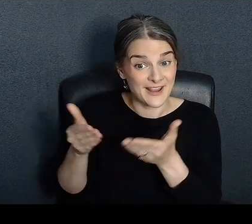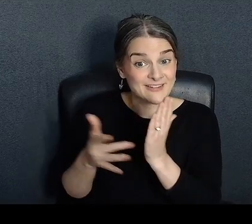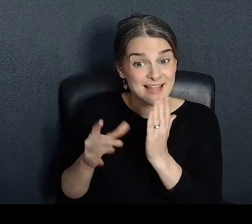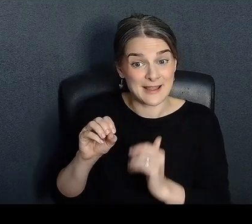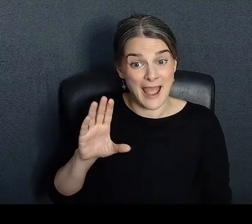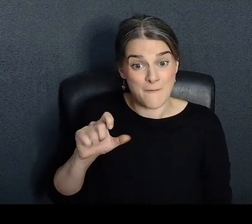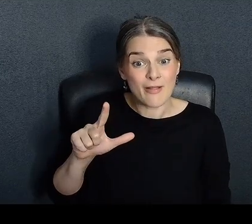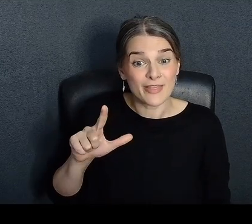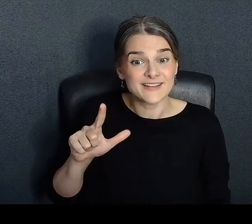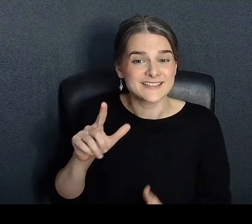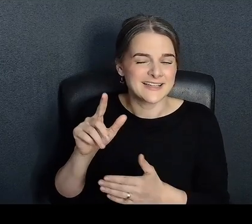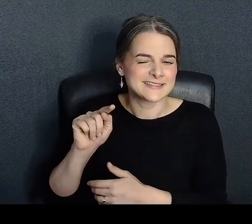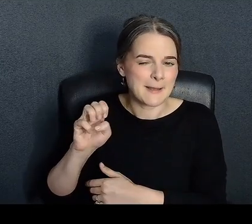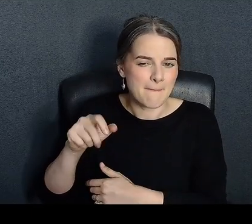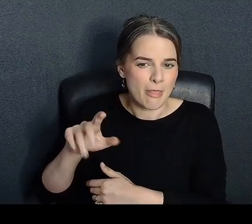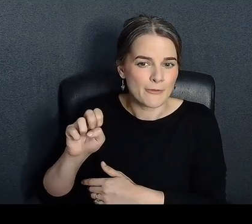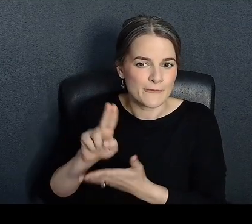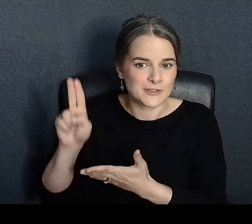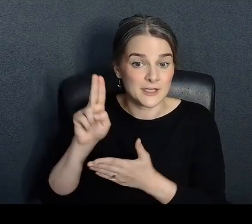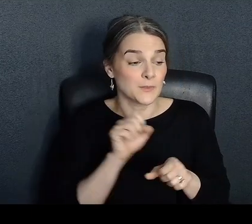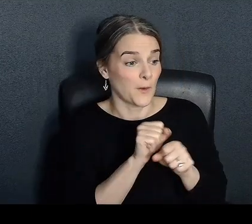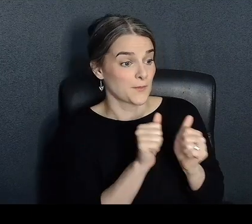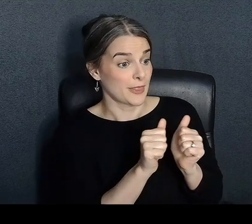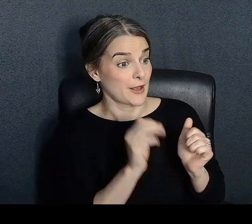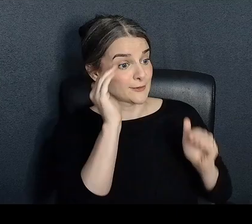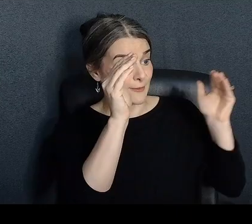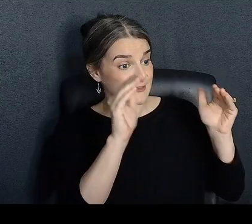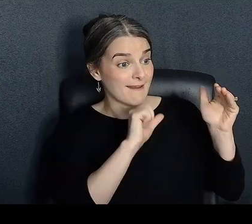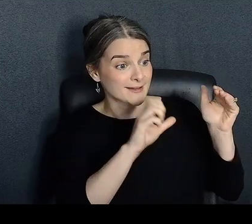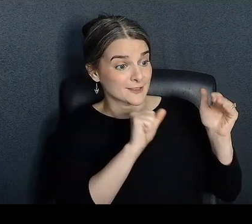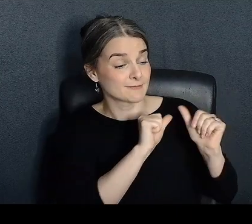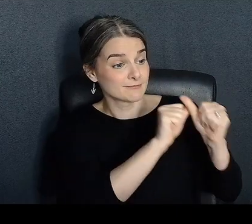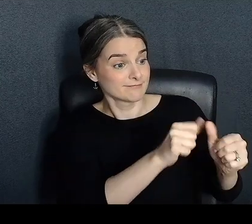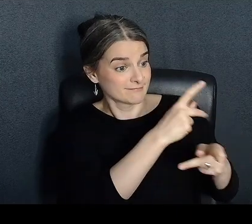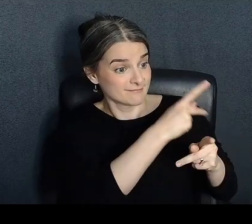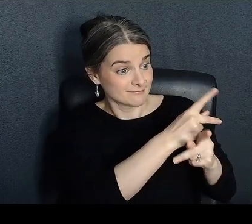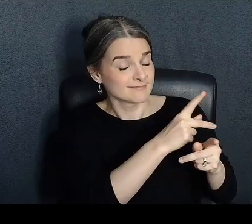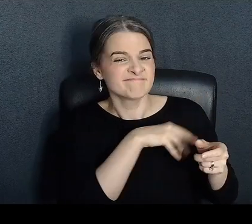with adults and aging in long term care settings since 1999.